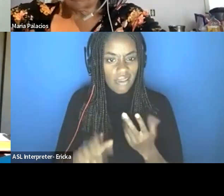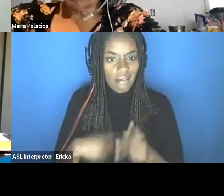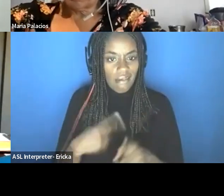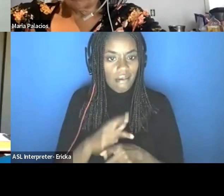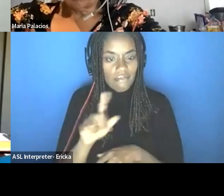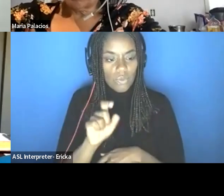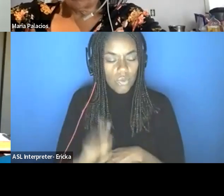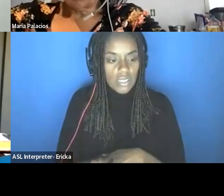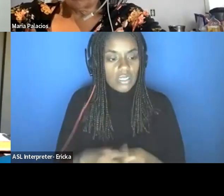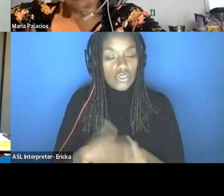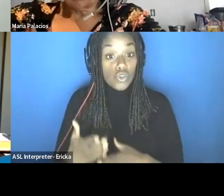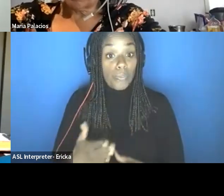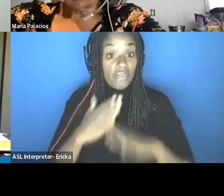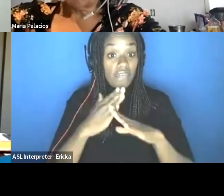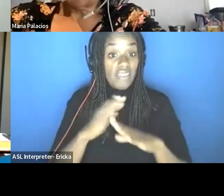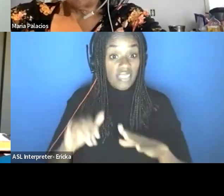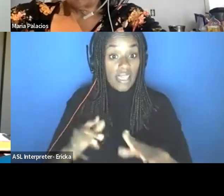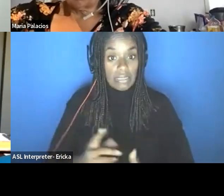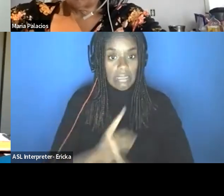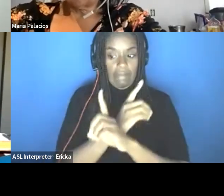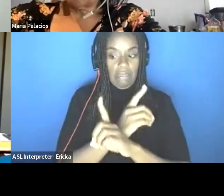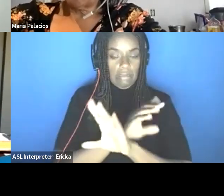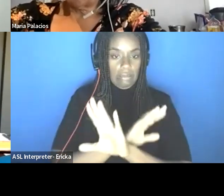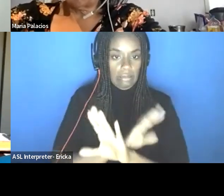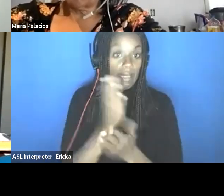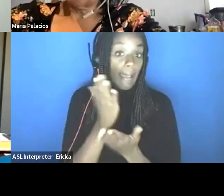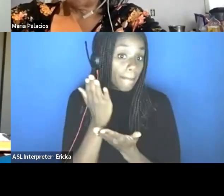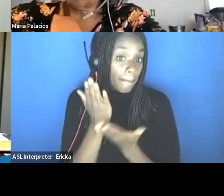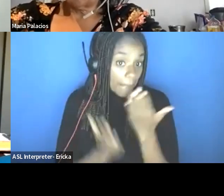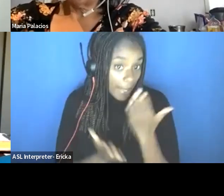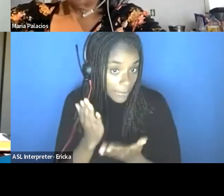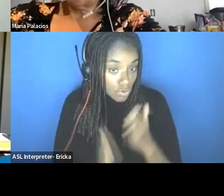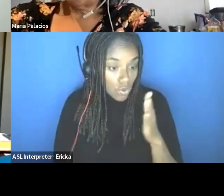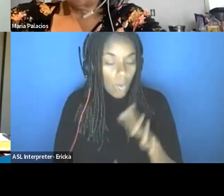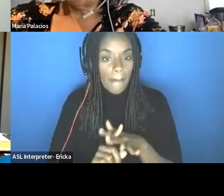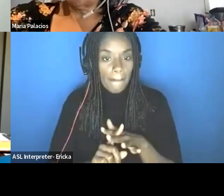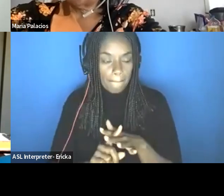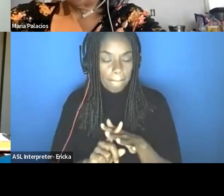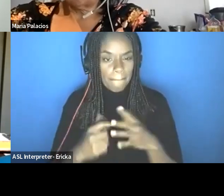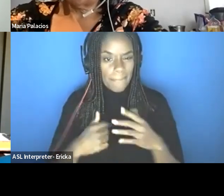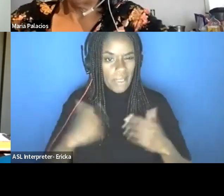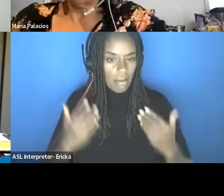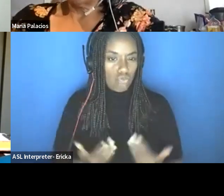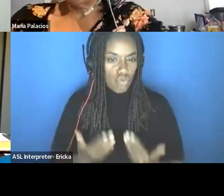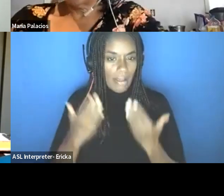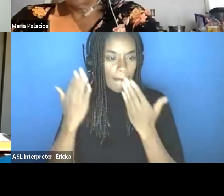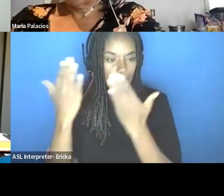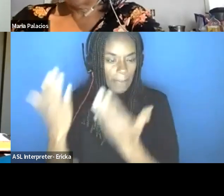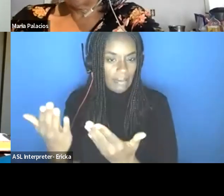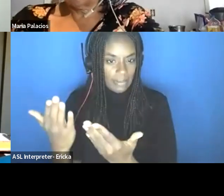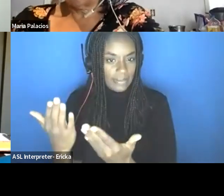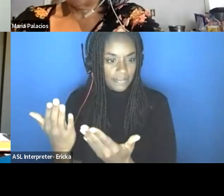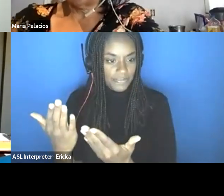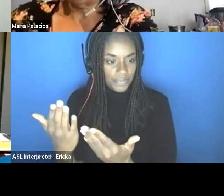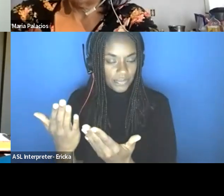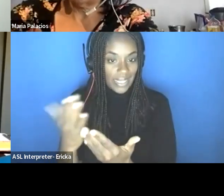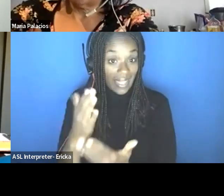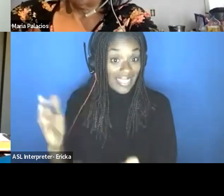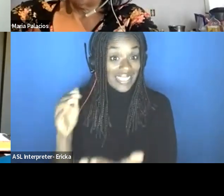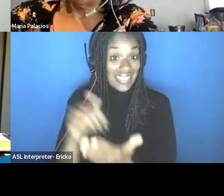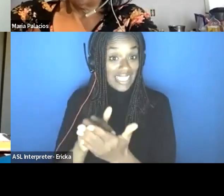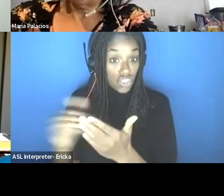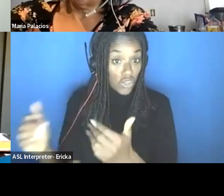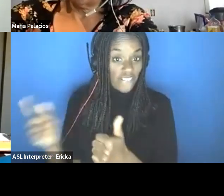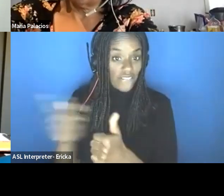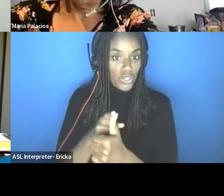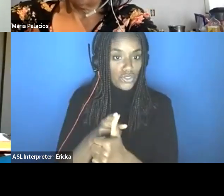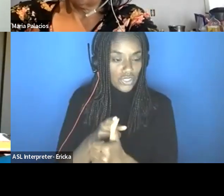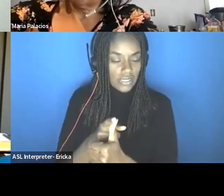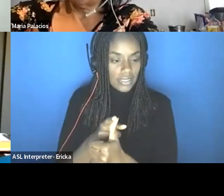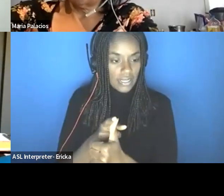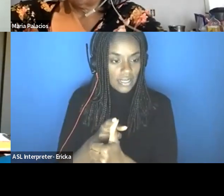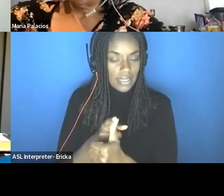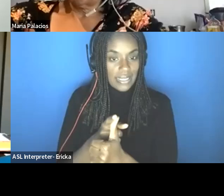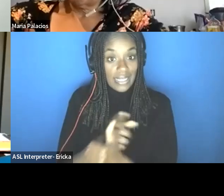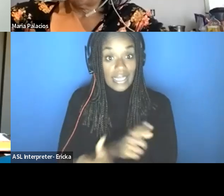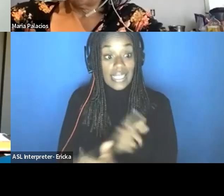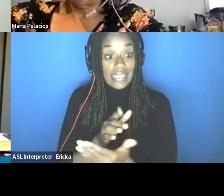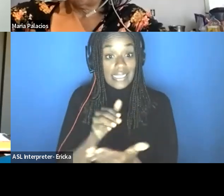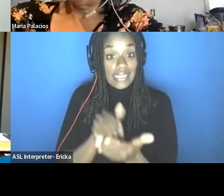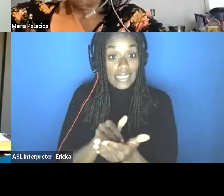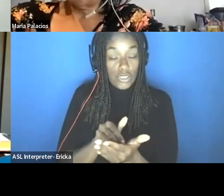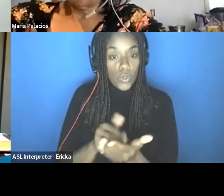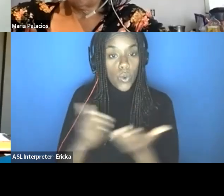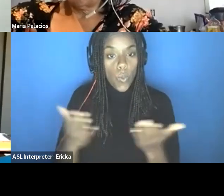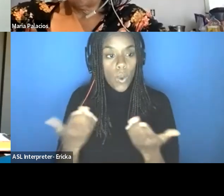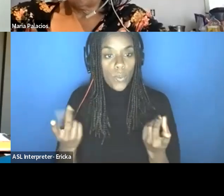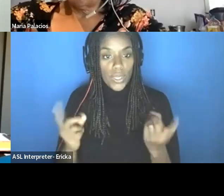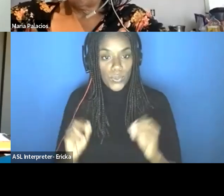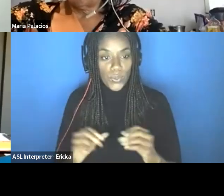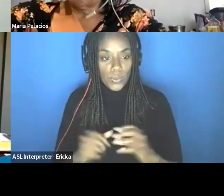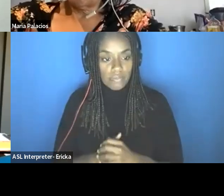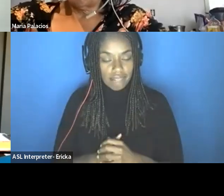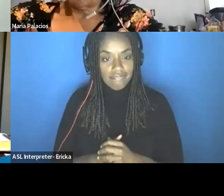How do you, you know, how do you all of those kind of questions.